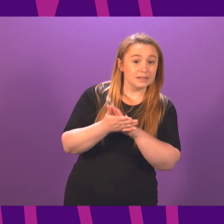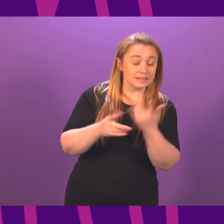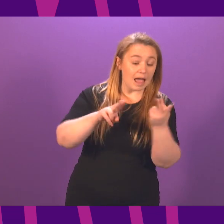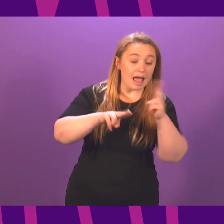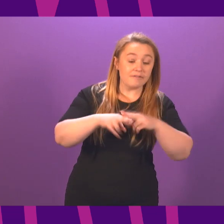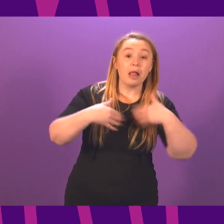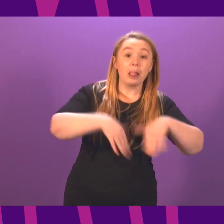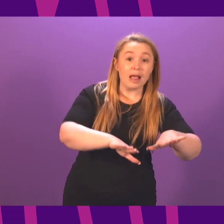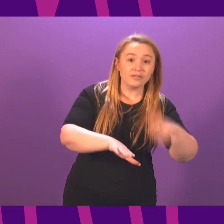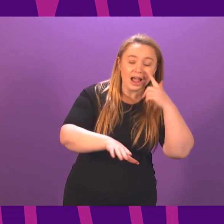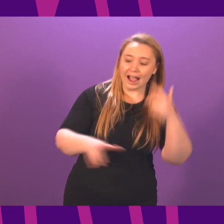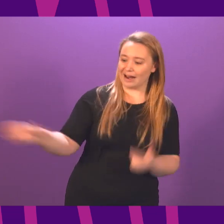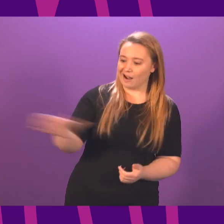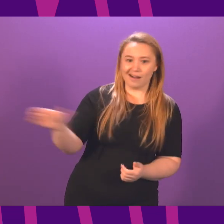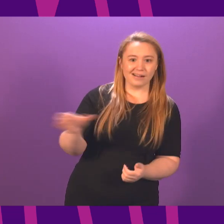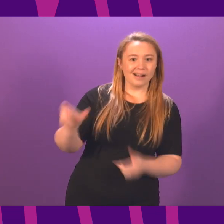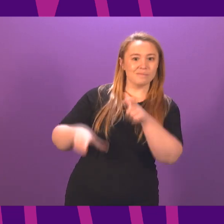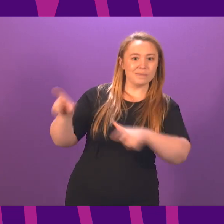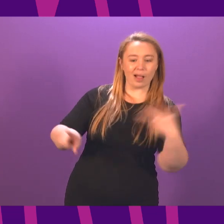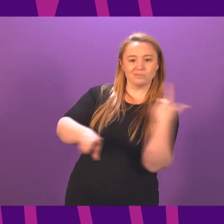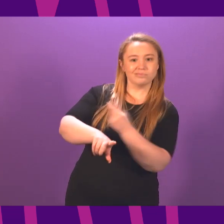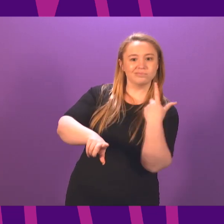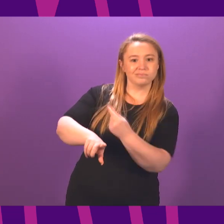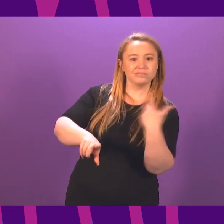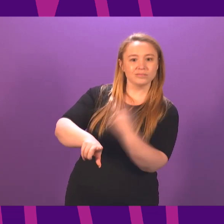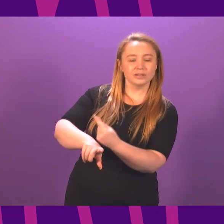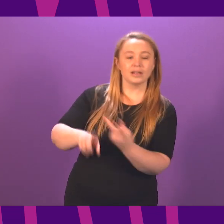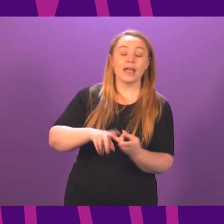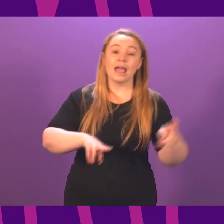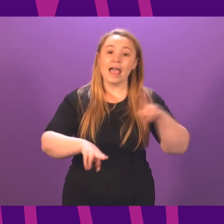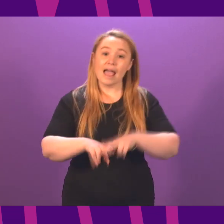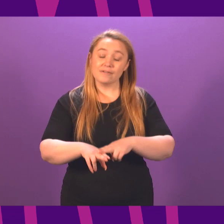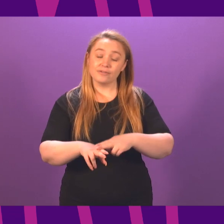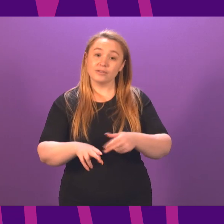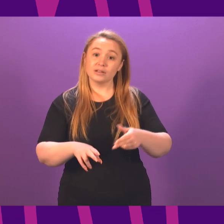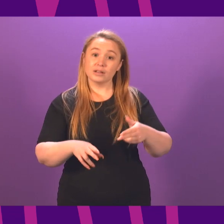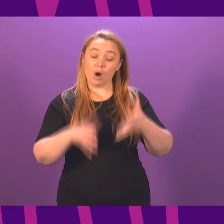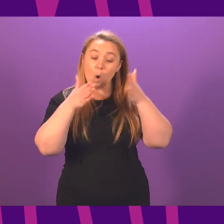was able to provide an example only of what would happen to unused vaccines in a hospital setting.